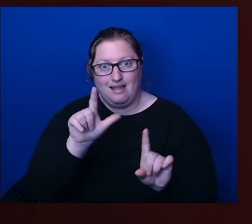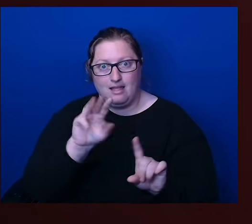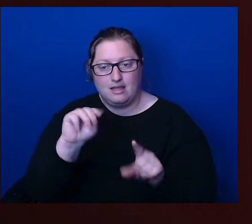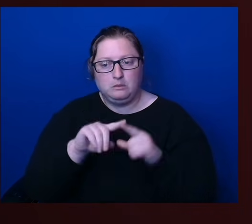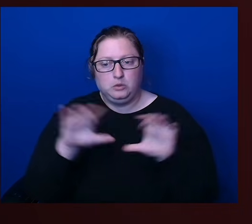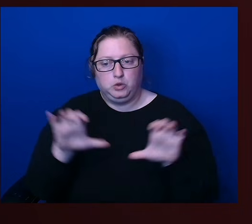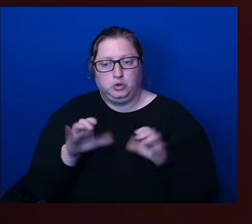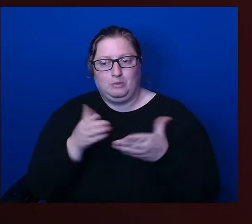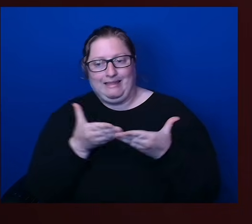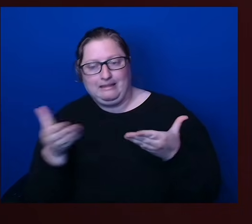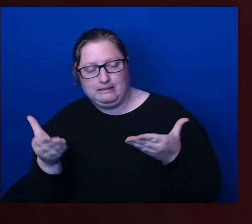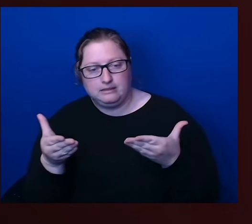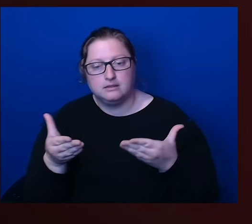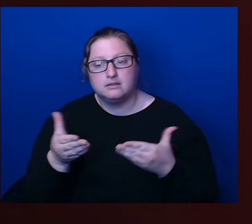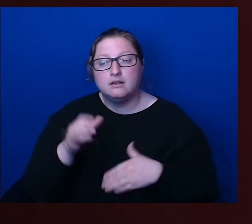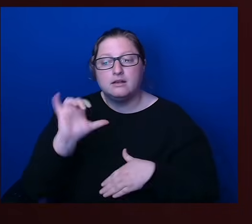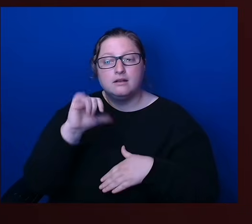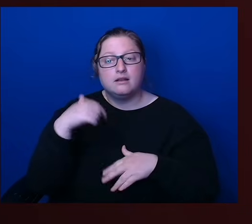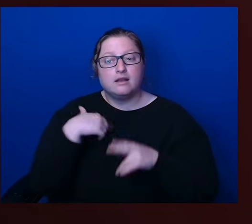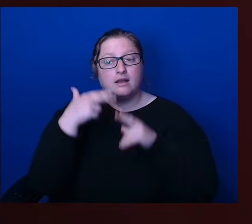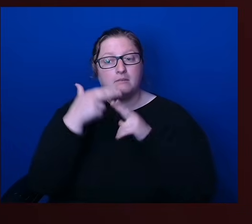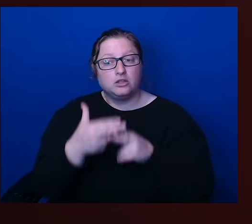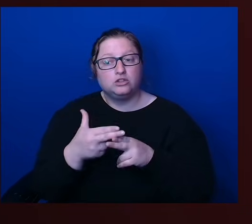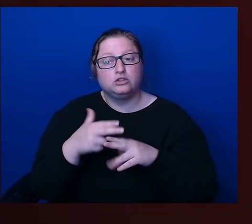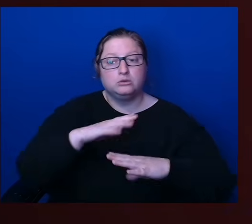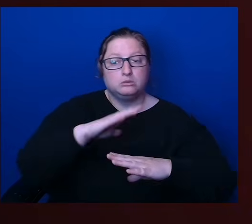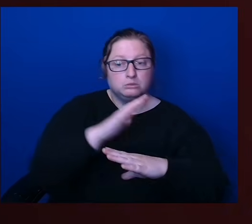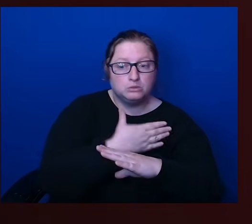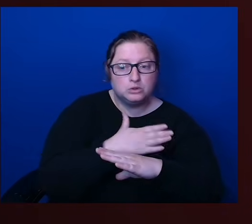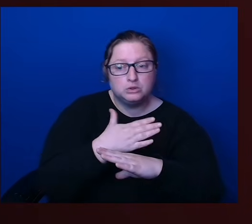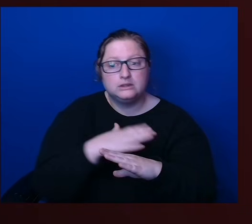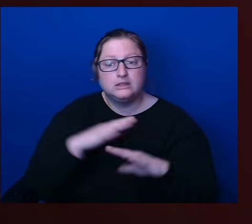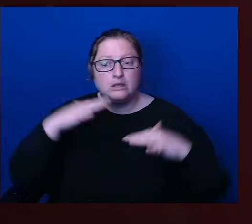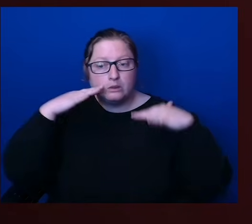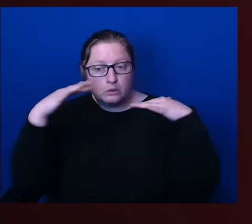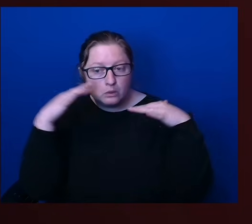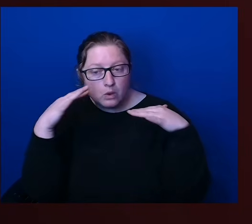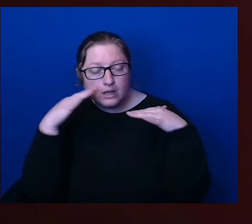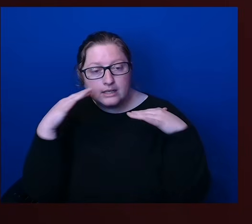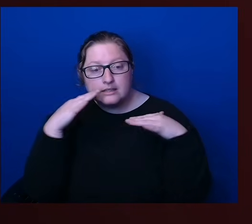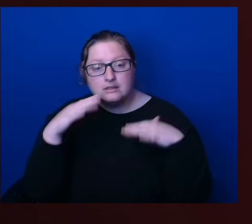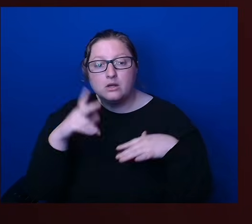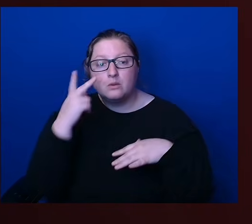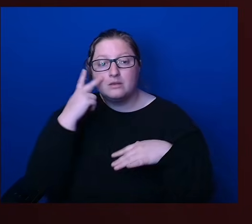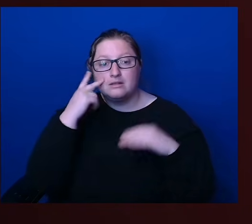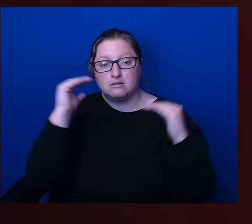in my case play music or noise. You'll see down below that I've got the MCP server tool